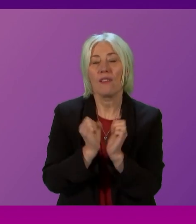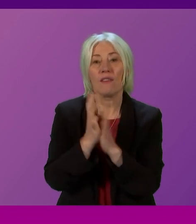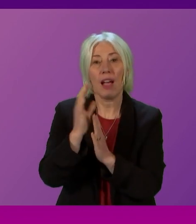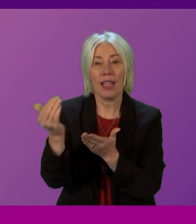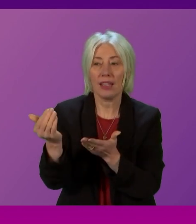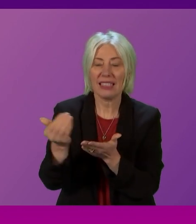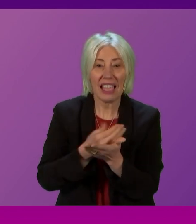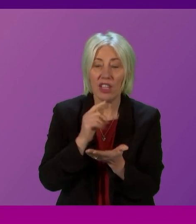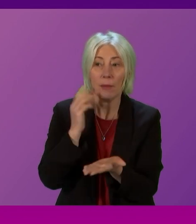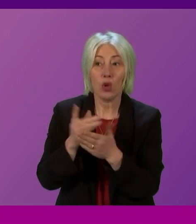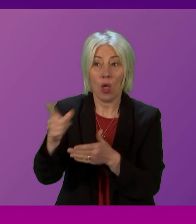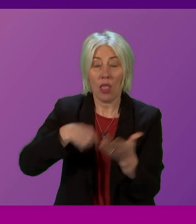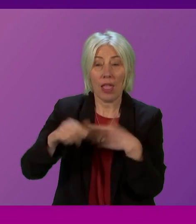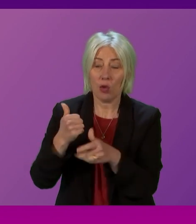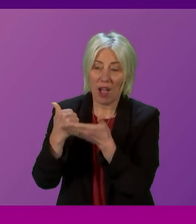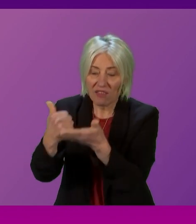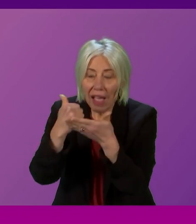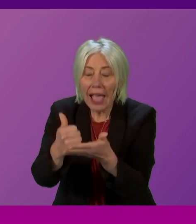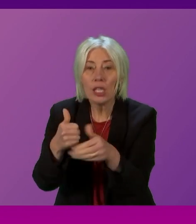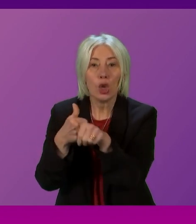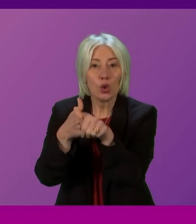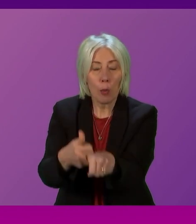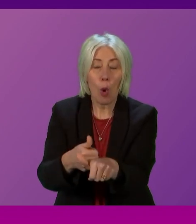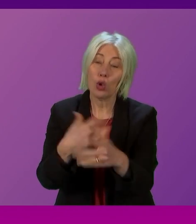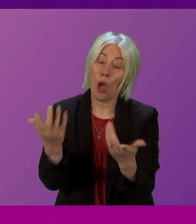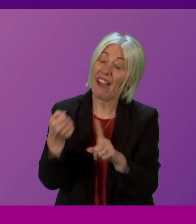support and taking enforcement action when necessary.